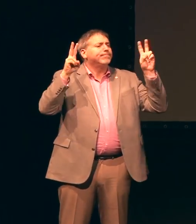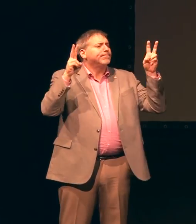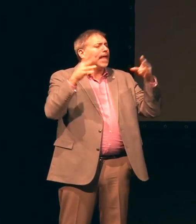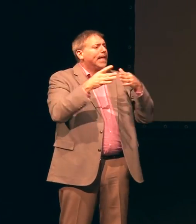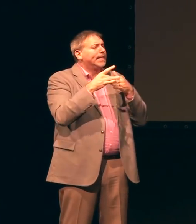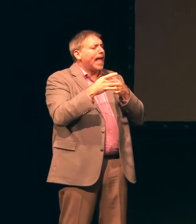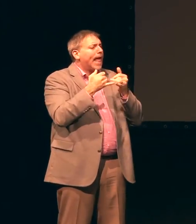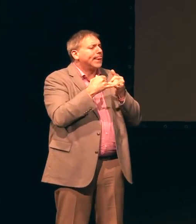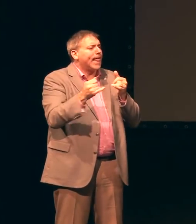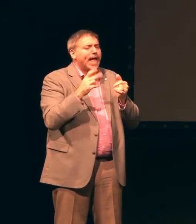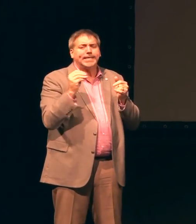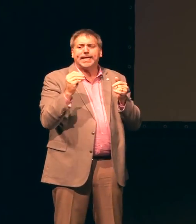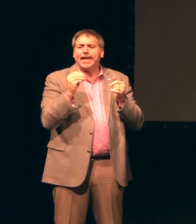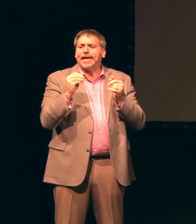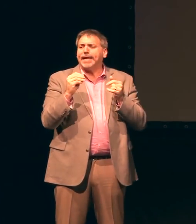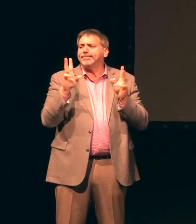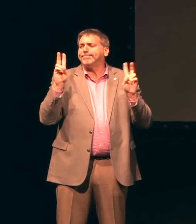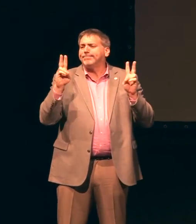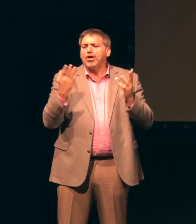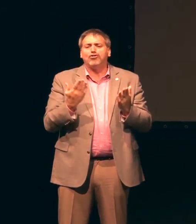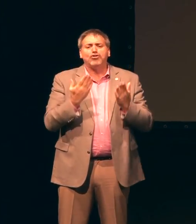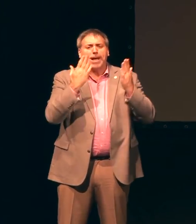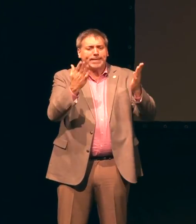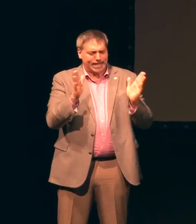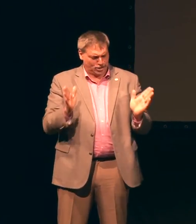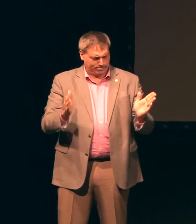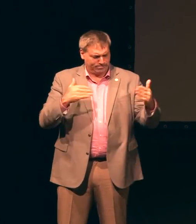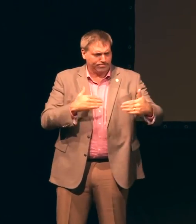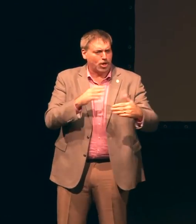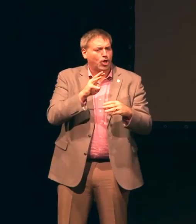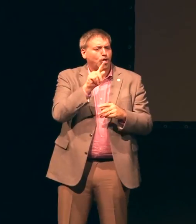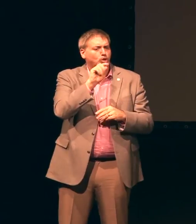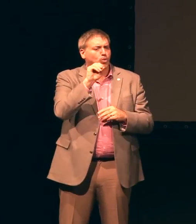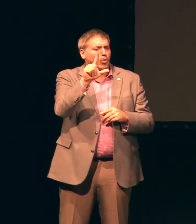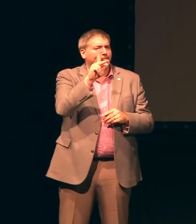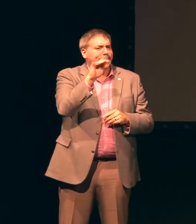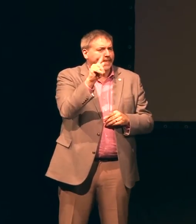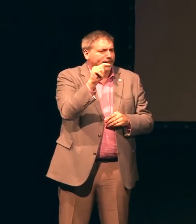developed a guideline, recommendations, it's a